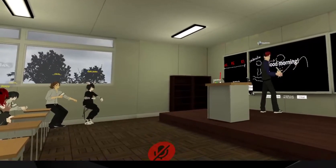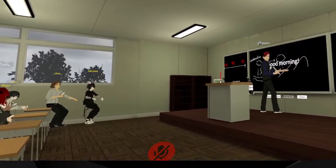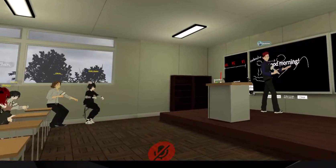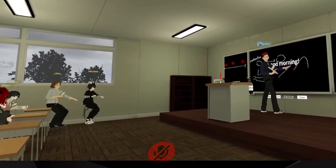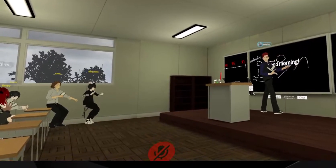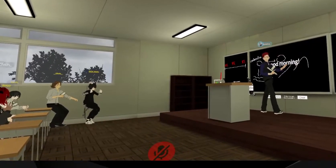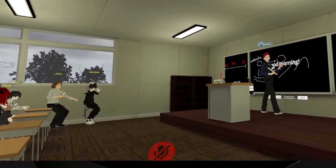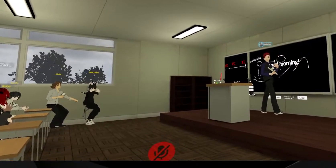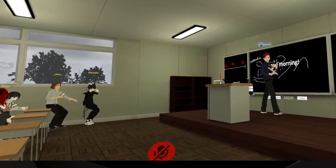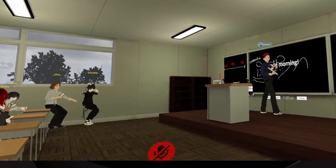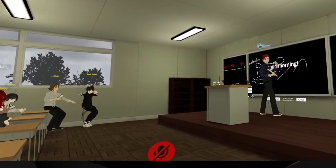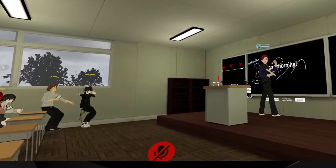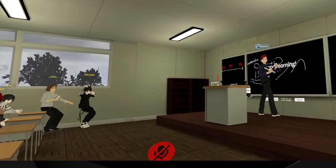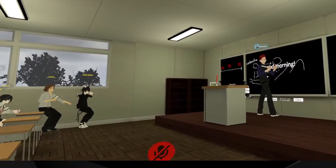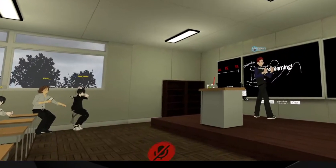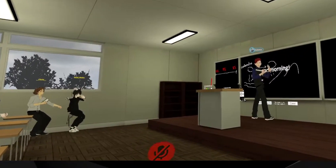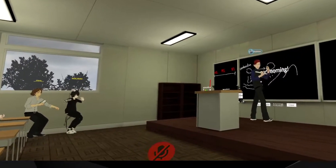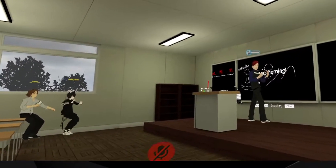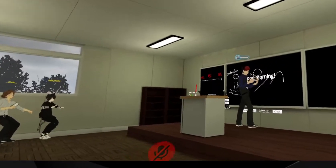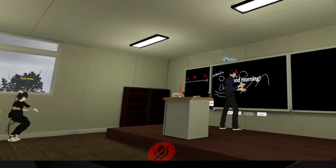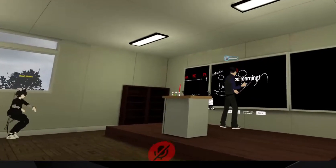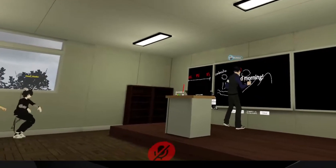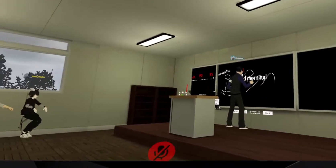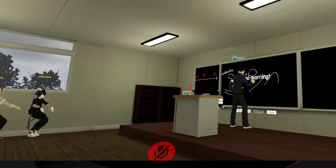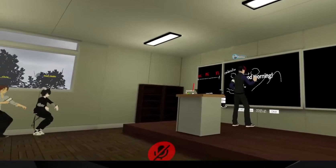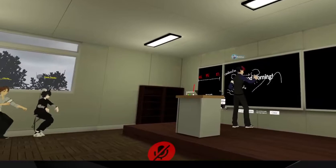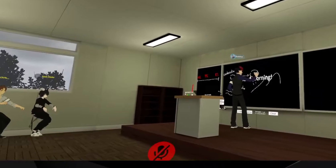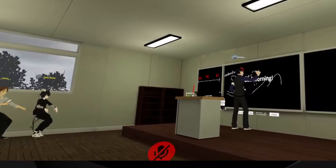these are my lovely mountains please do not judge my drawing skills